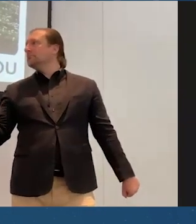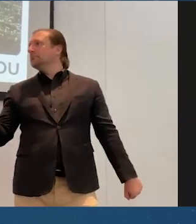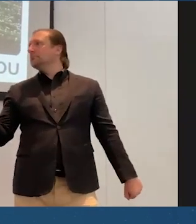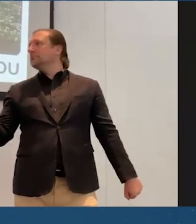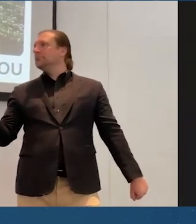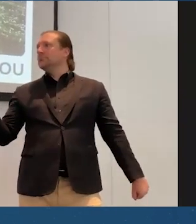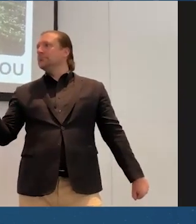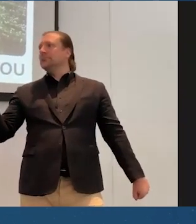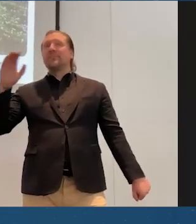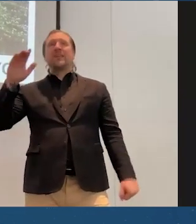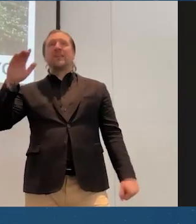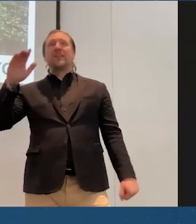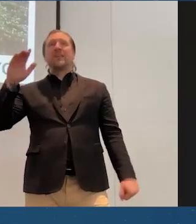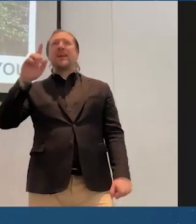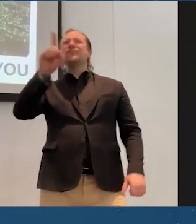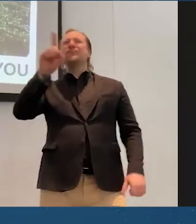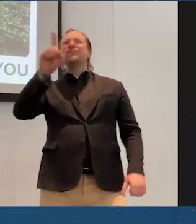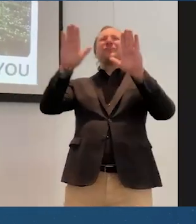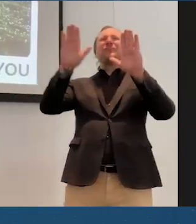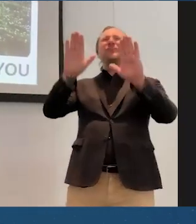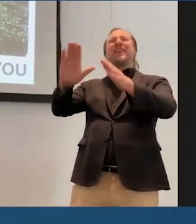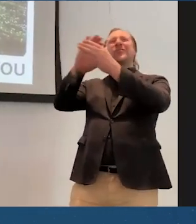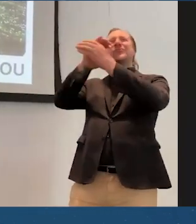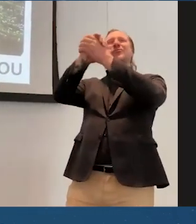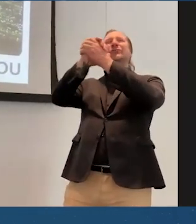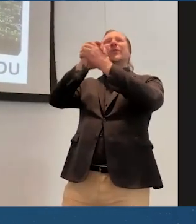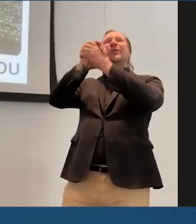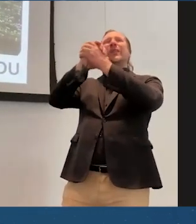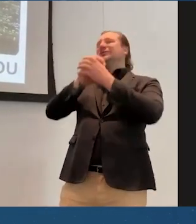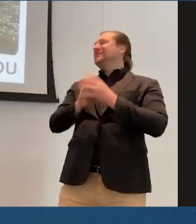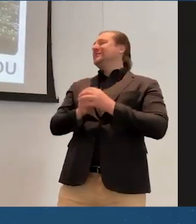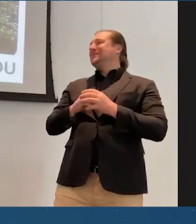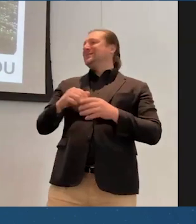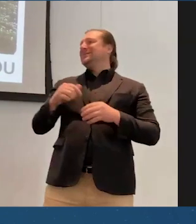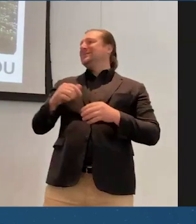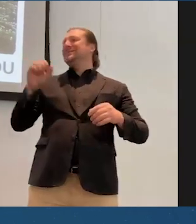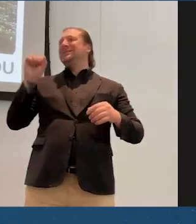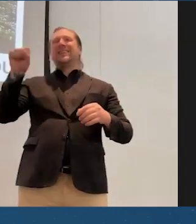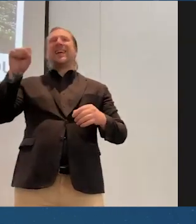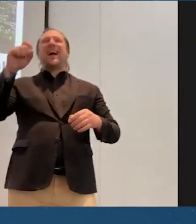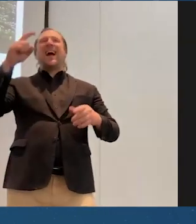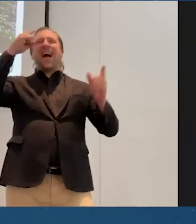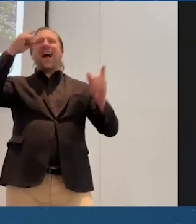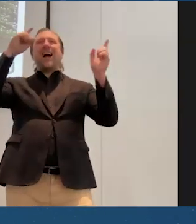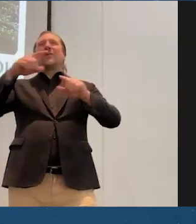This is really great so congratulations. Yeah, I totally agree with everything you said.